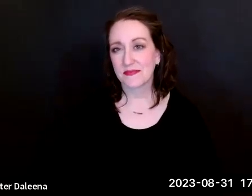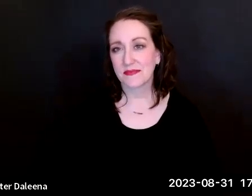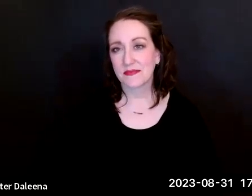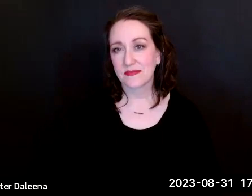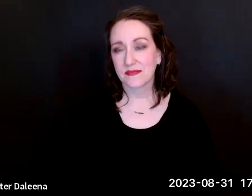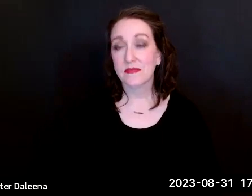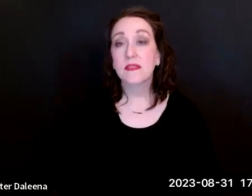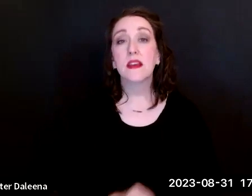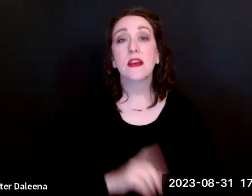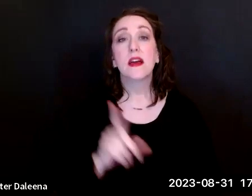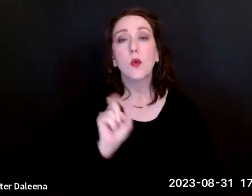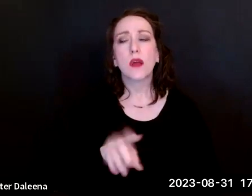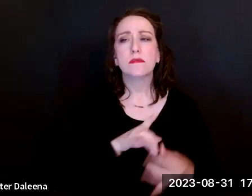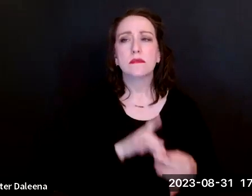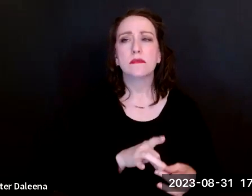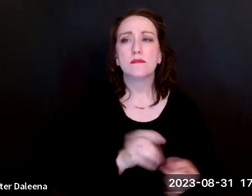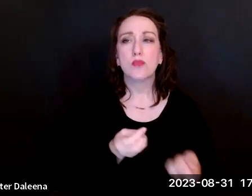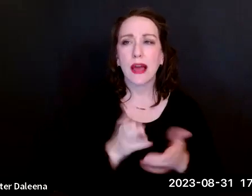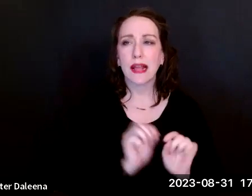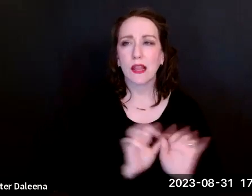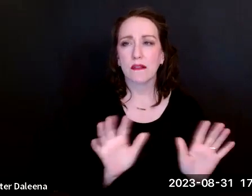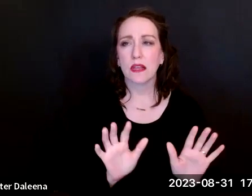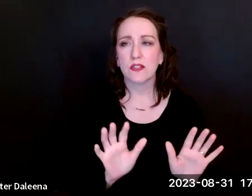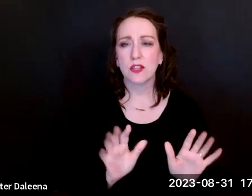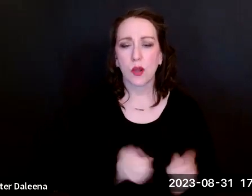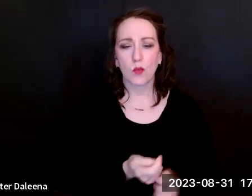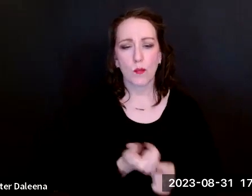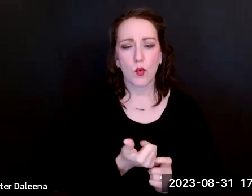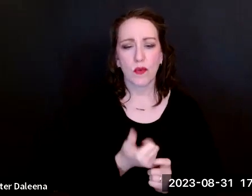um we have a question can you provide clarification on the removal of the MHP